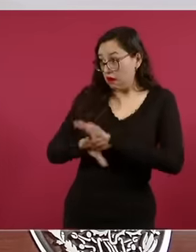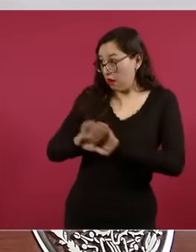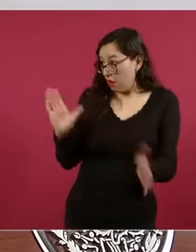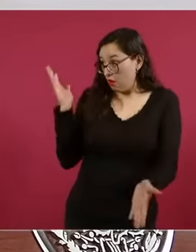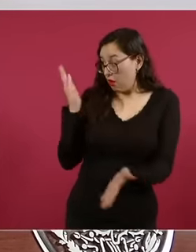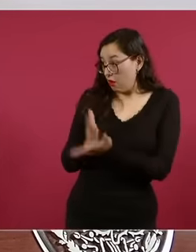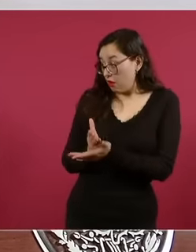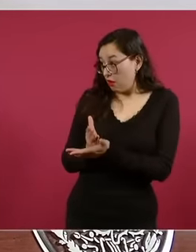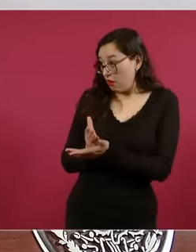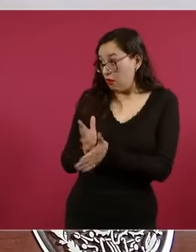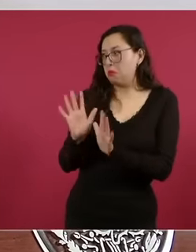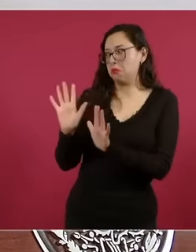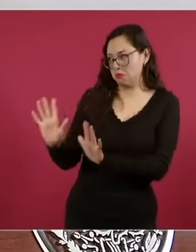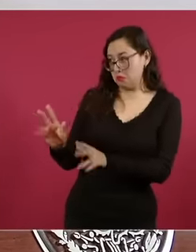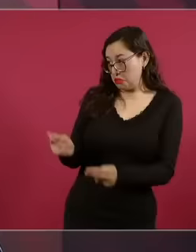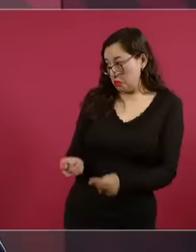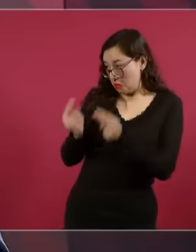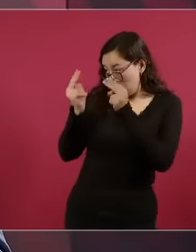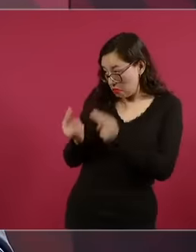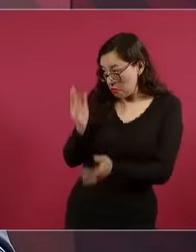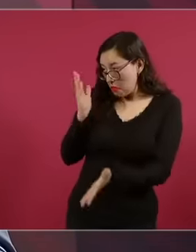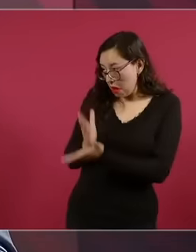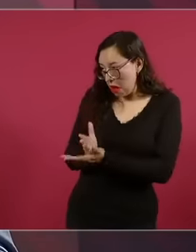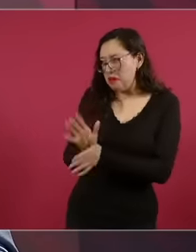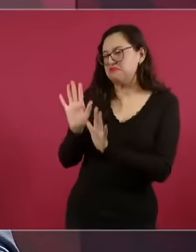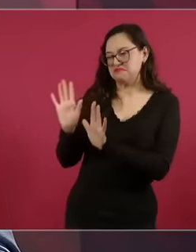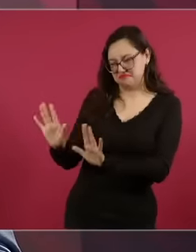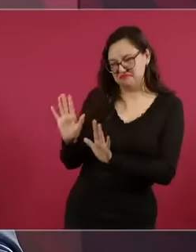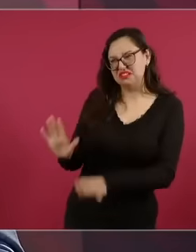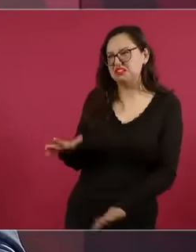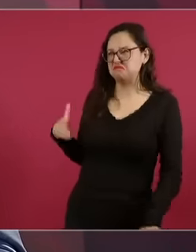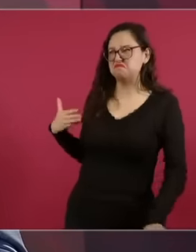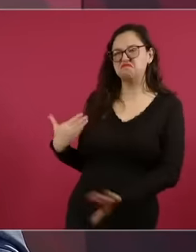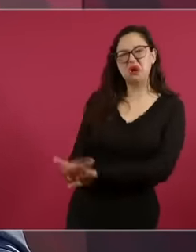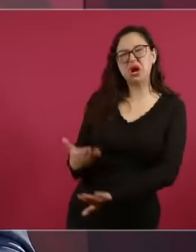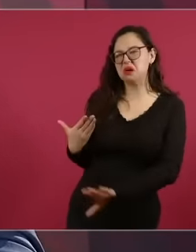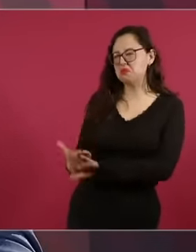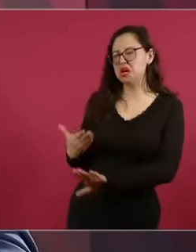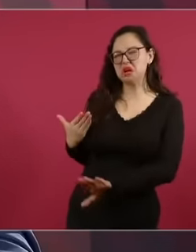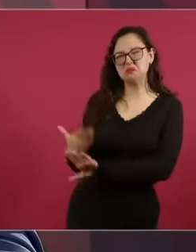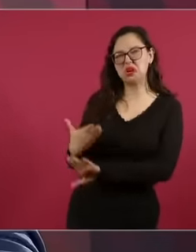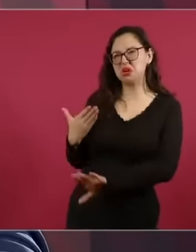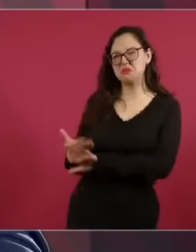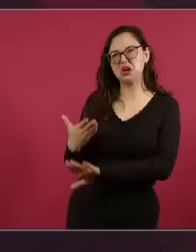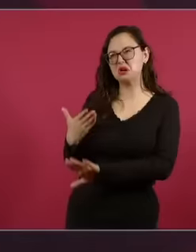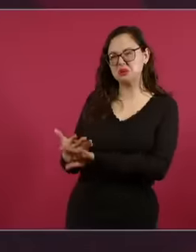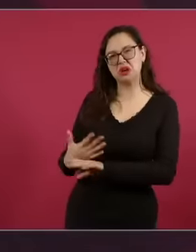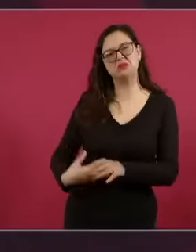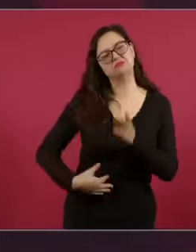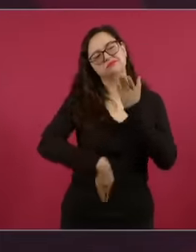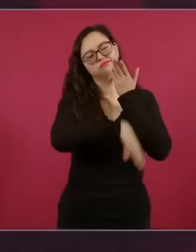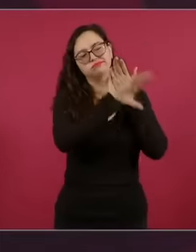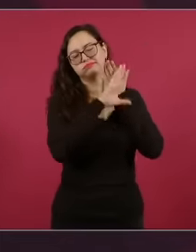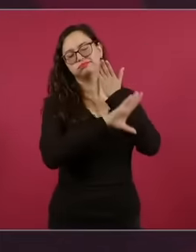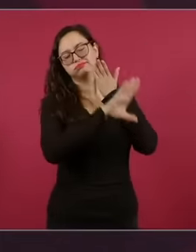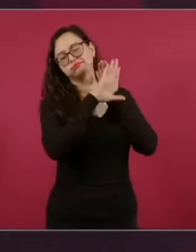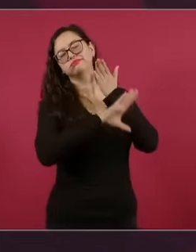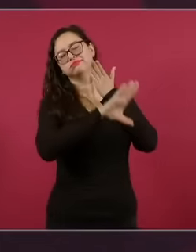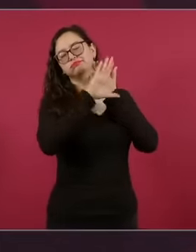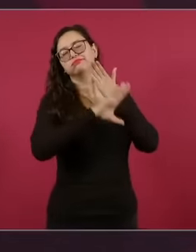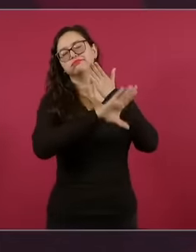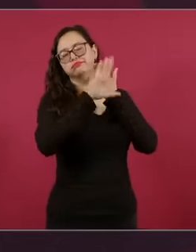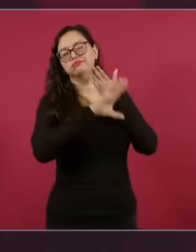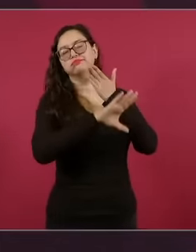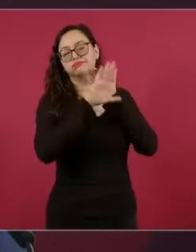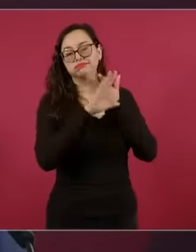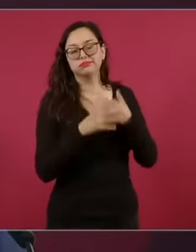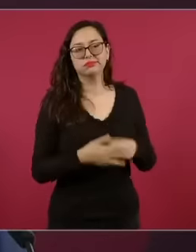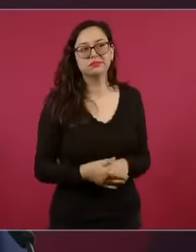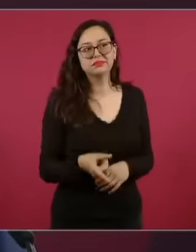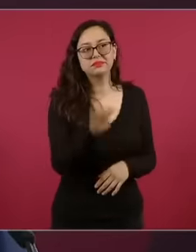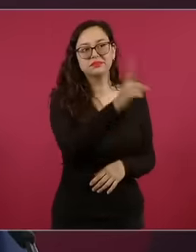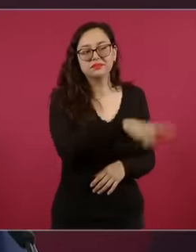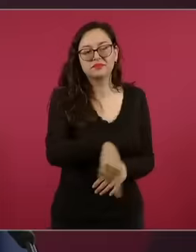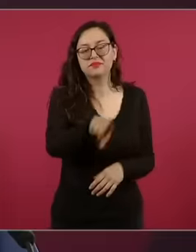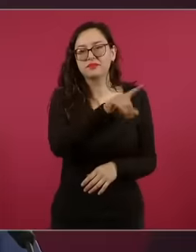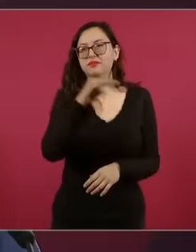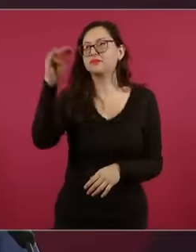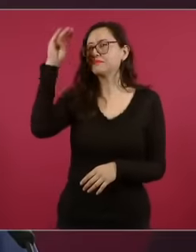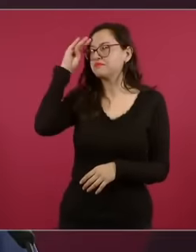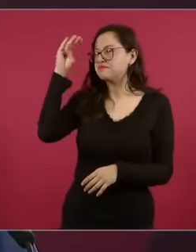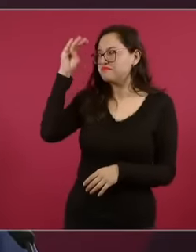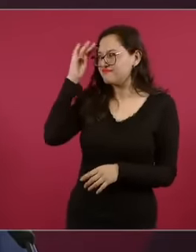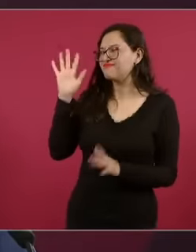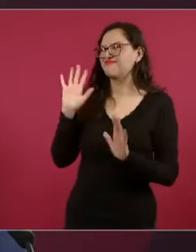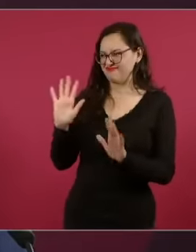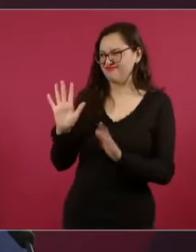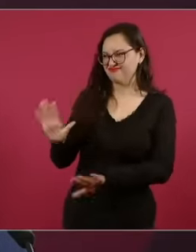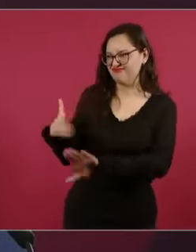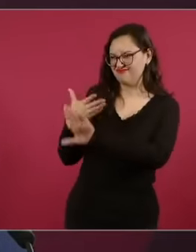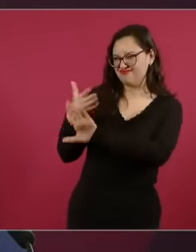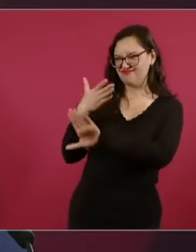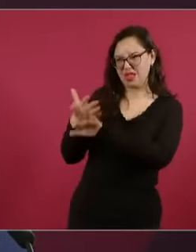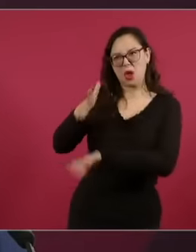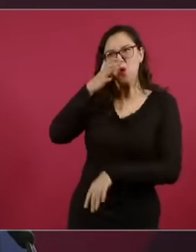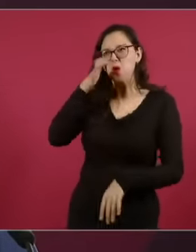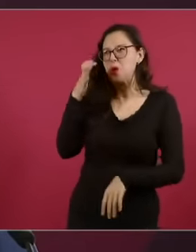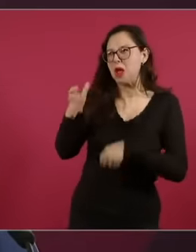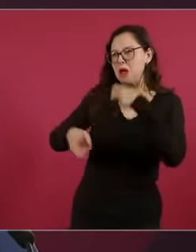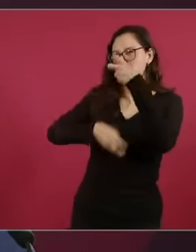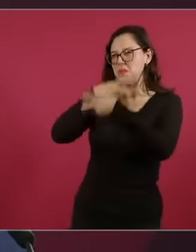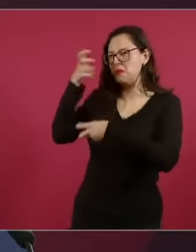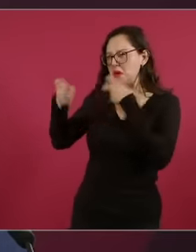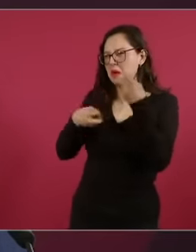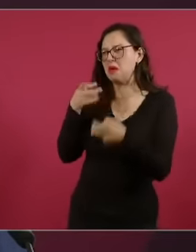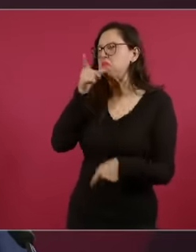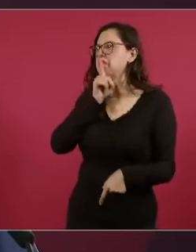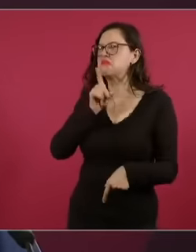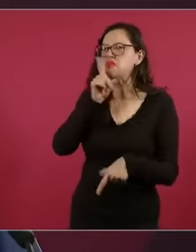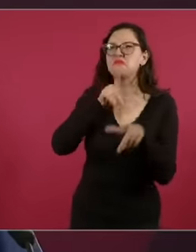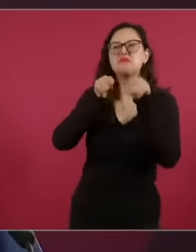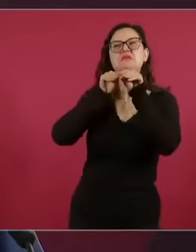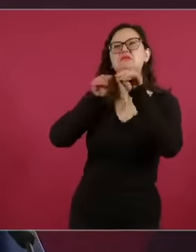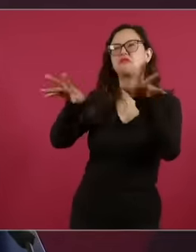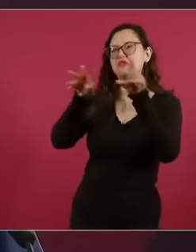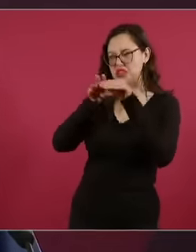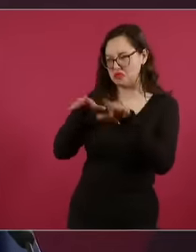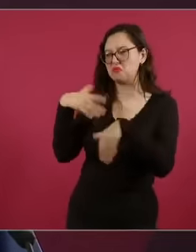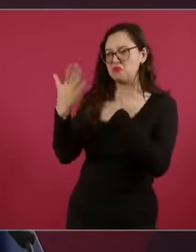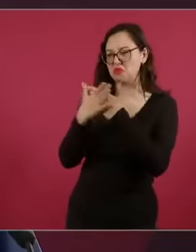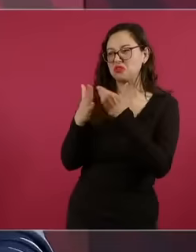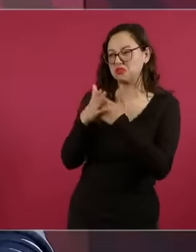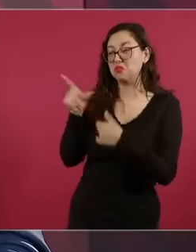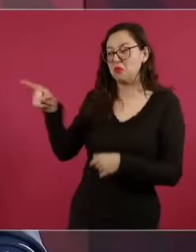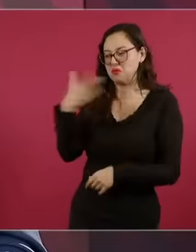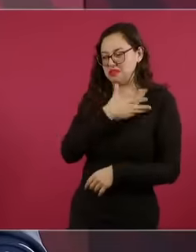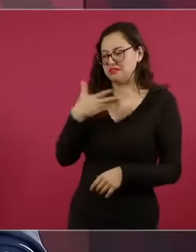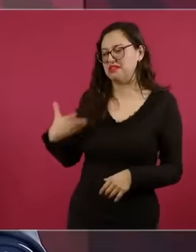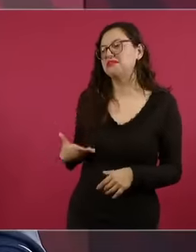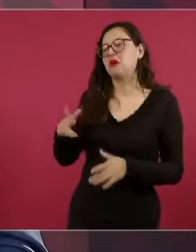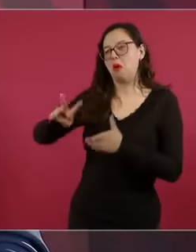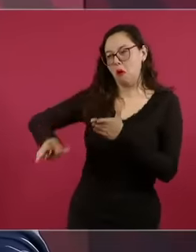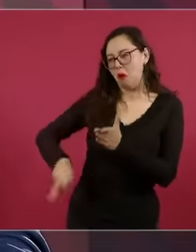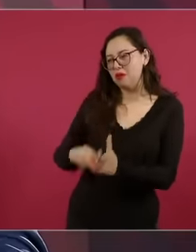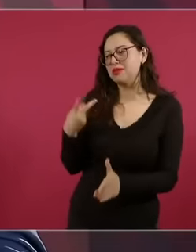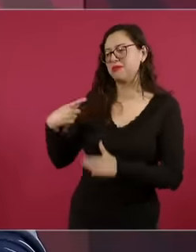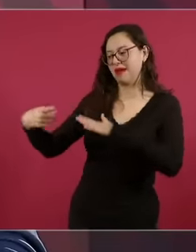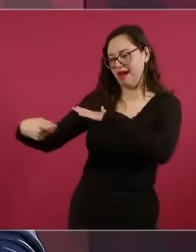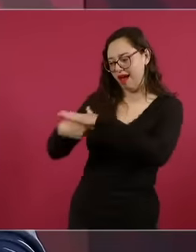look for them and I was going to ask them to turn it down. Nothing more than that would mean using